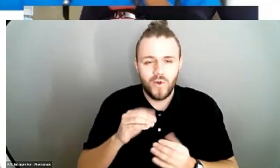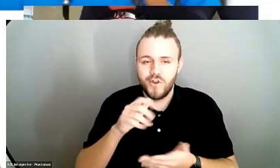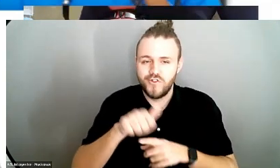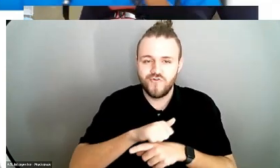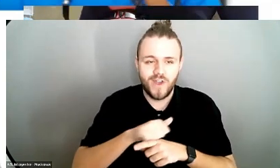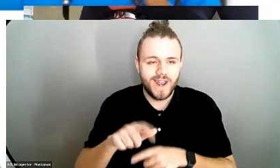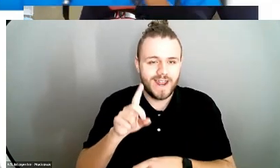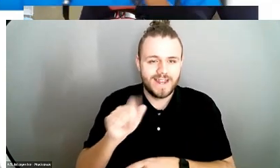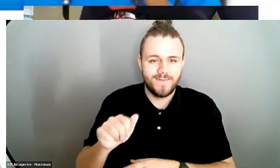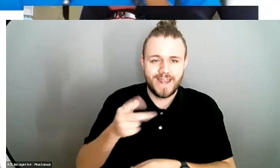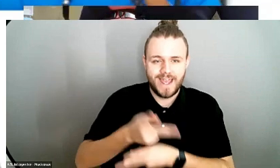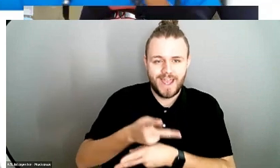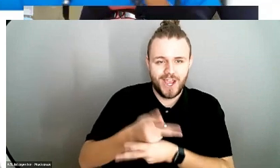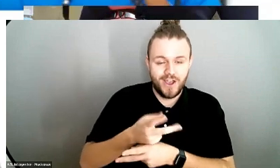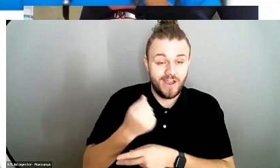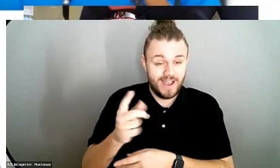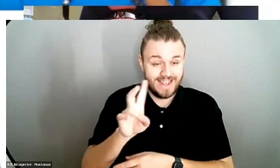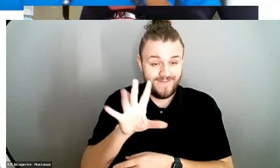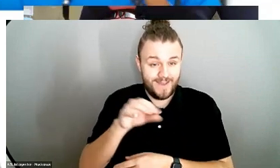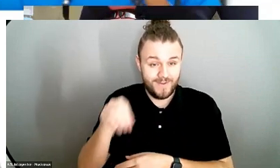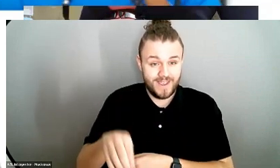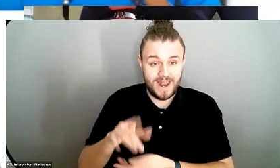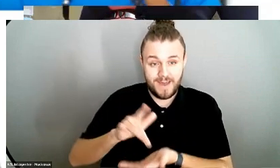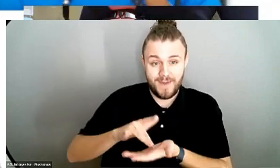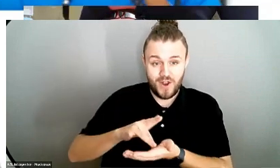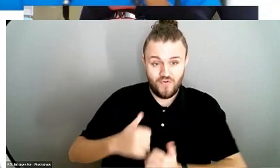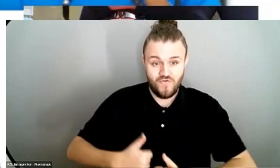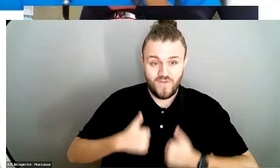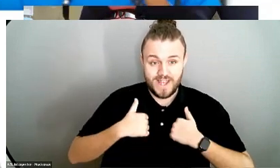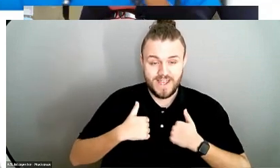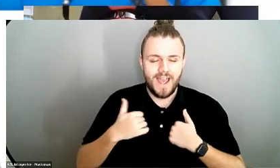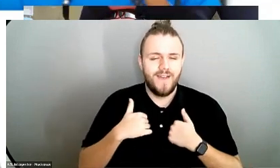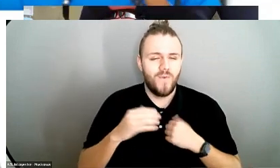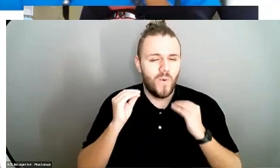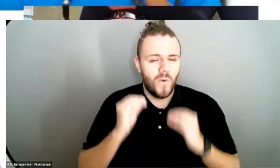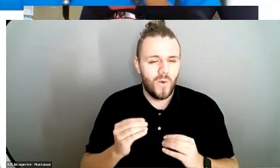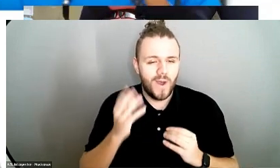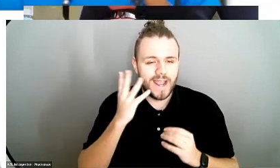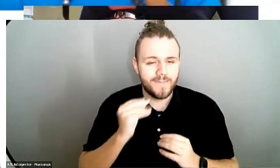75% of medical residencies have no experience in disability care,